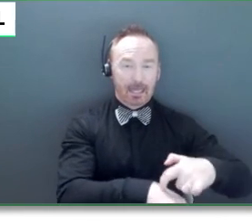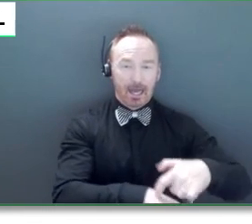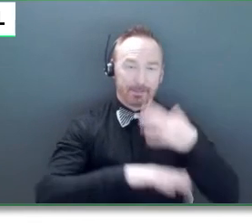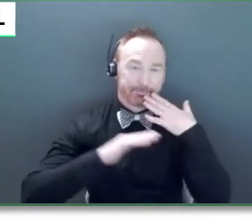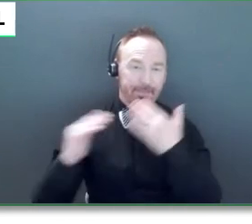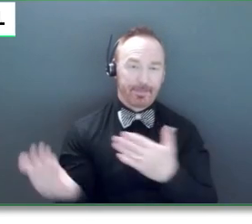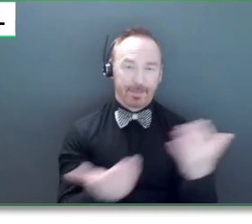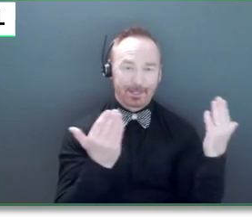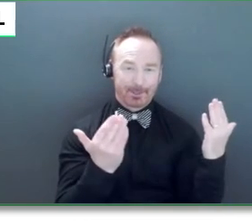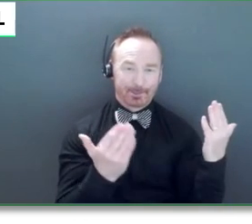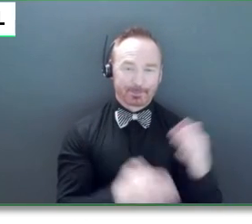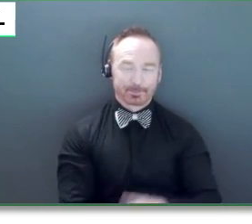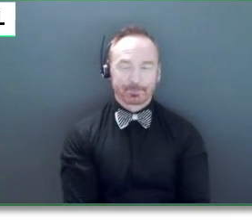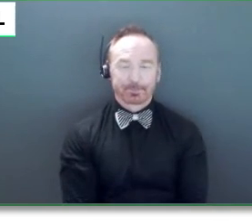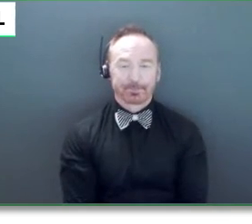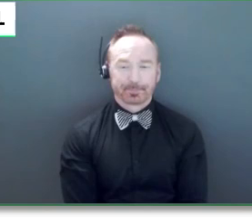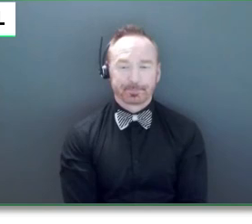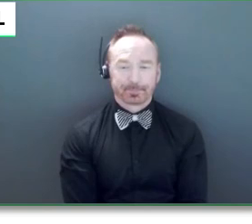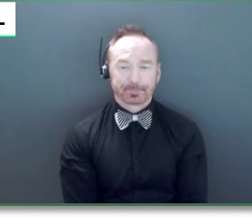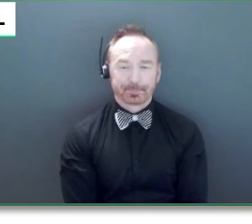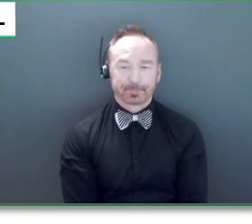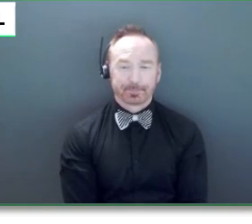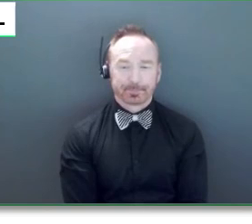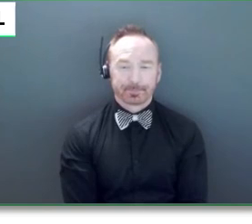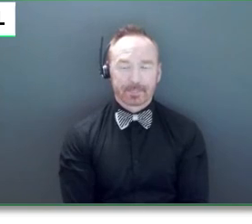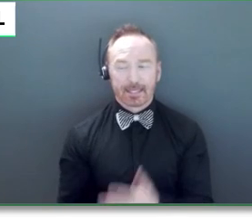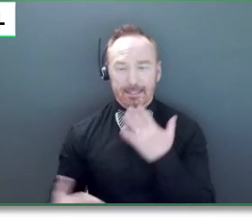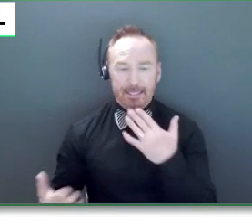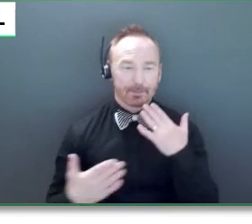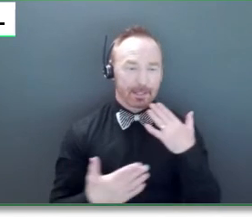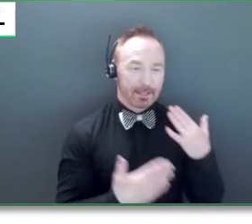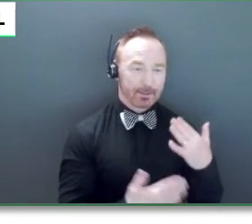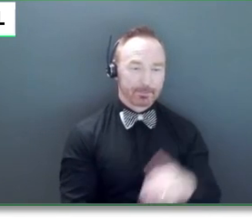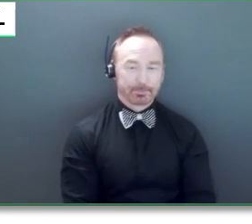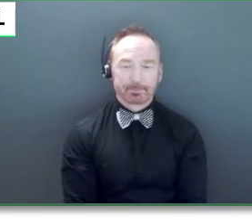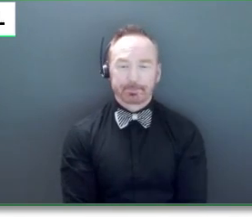Thanks everybody. Thank you. Thank you.